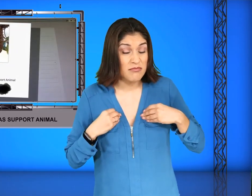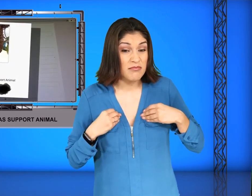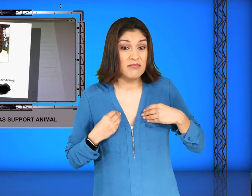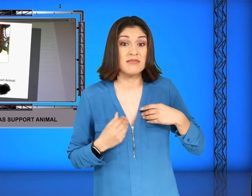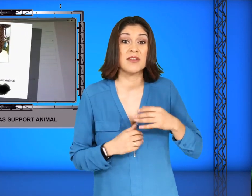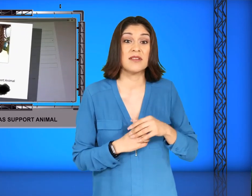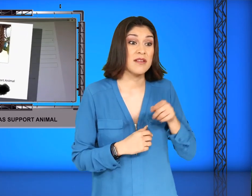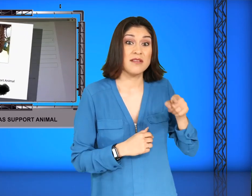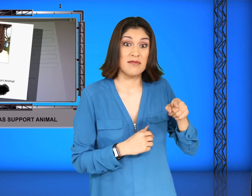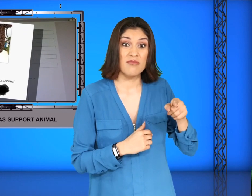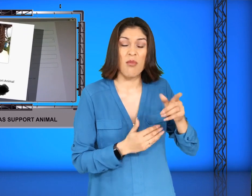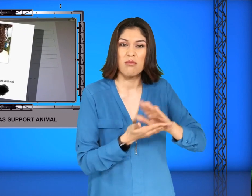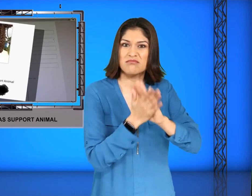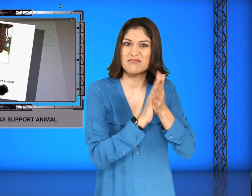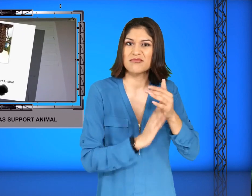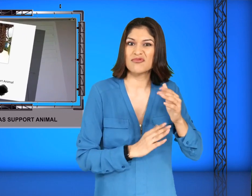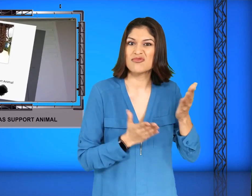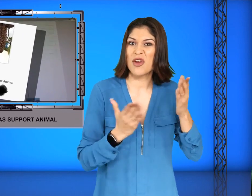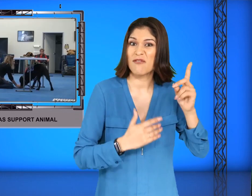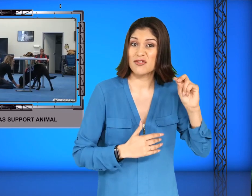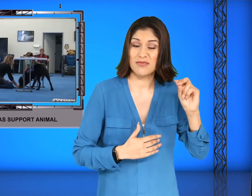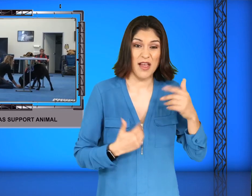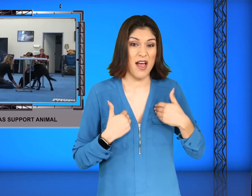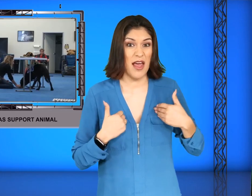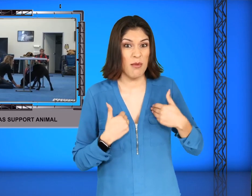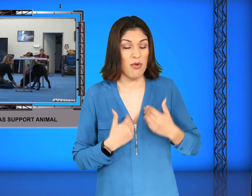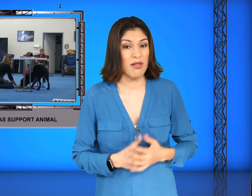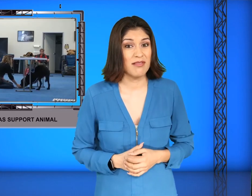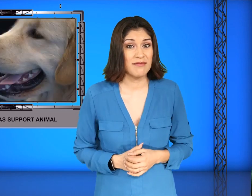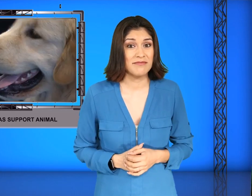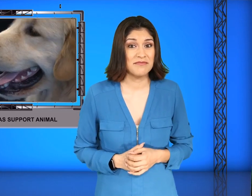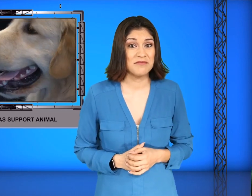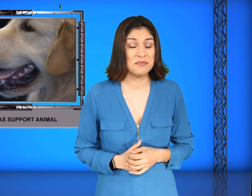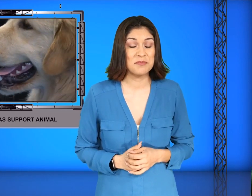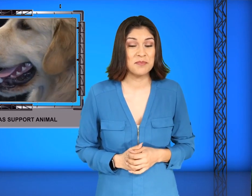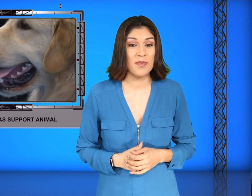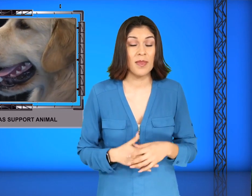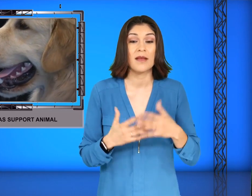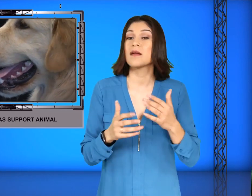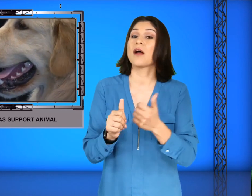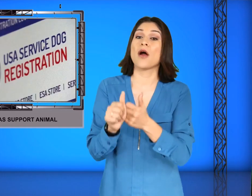beehive as a service animal.